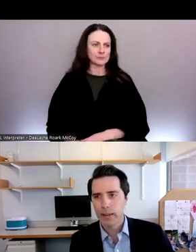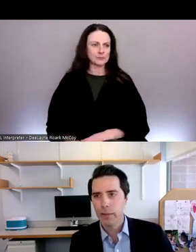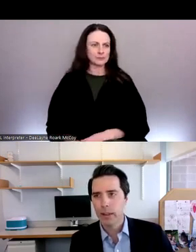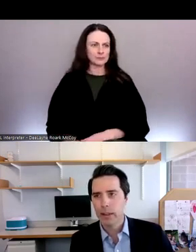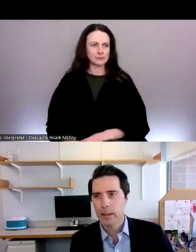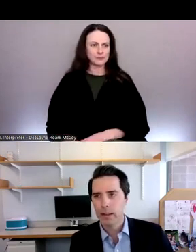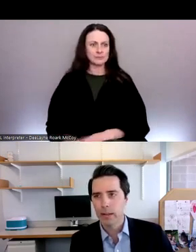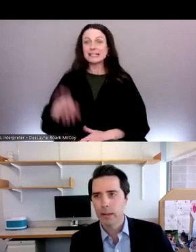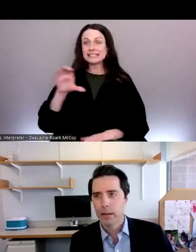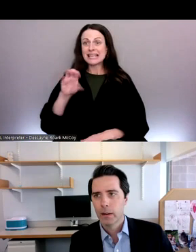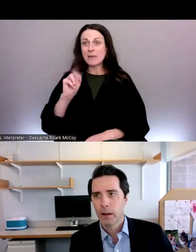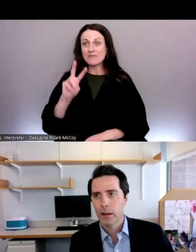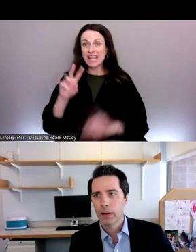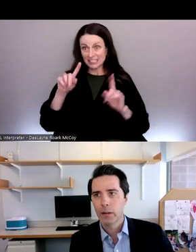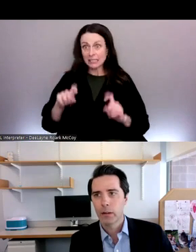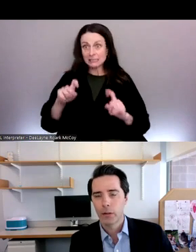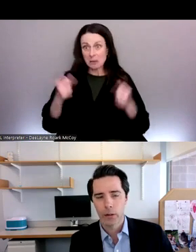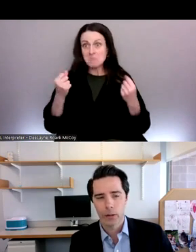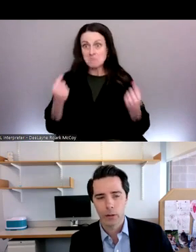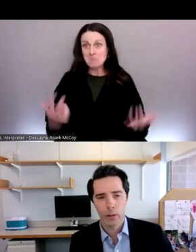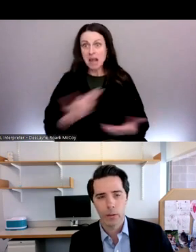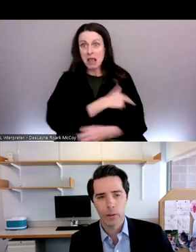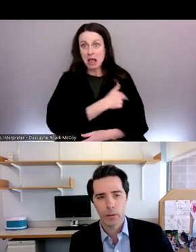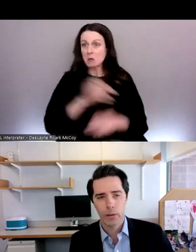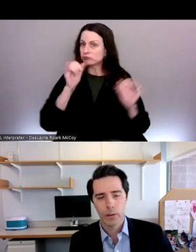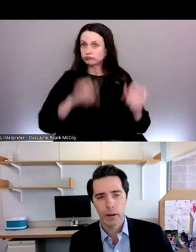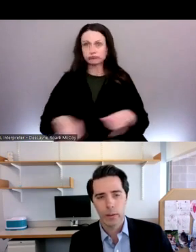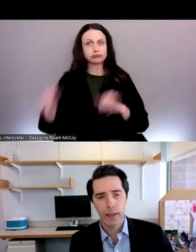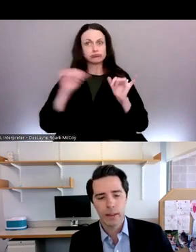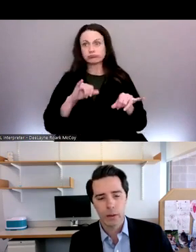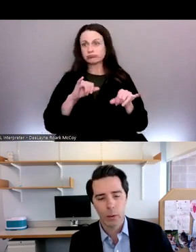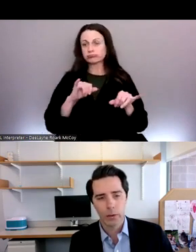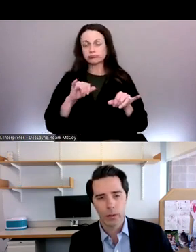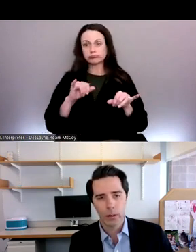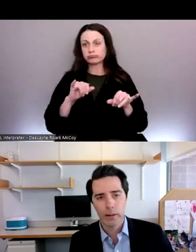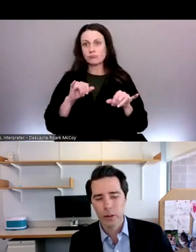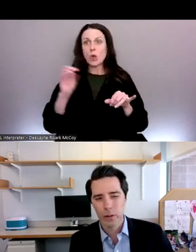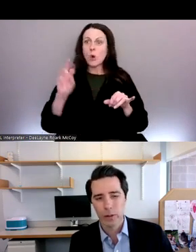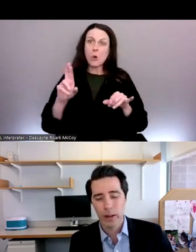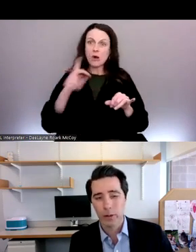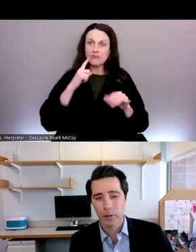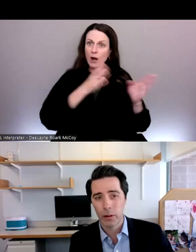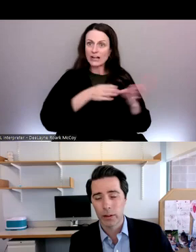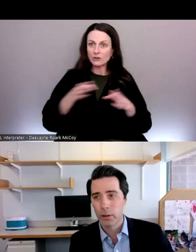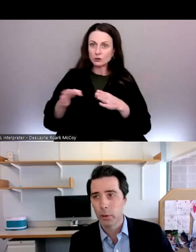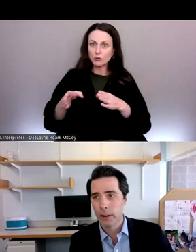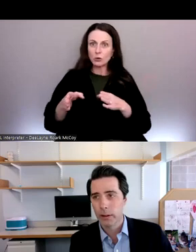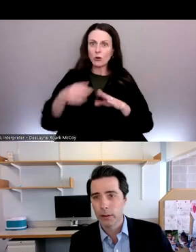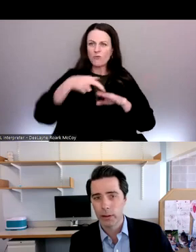CMV testing on a universal basis or for individuals who have